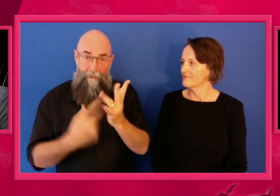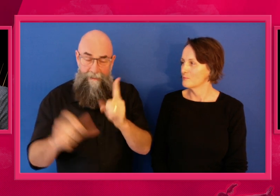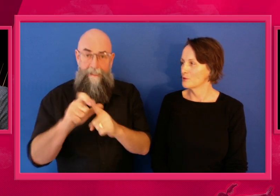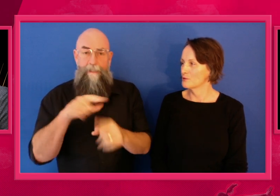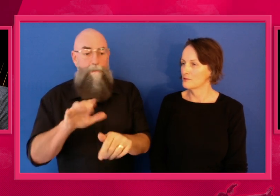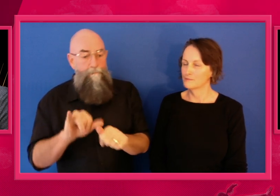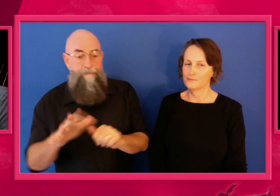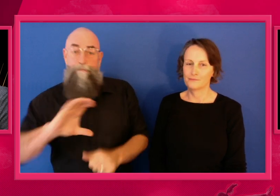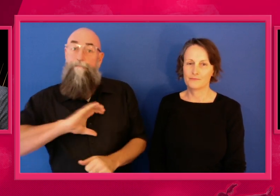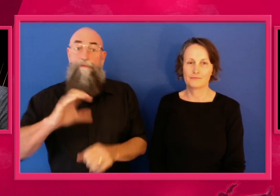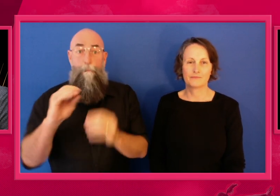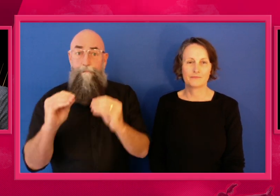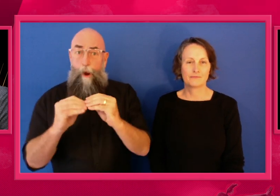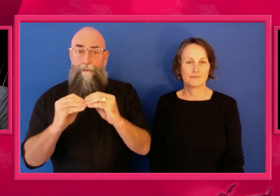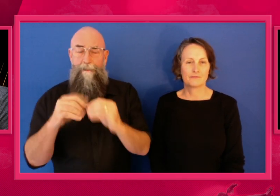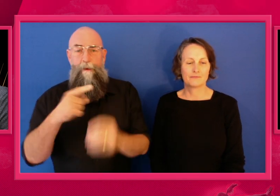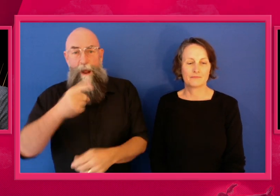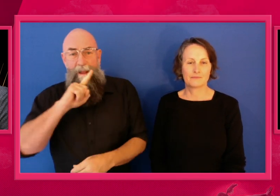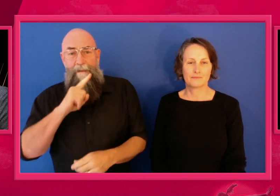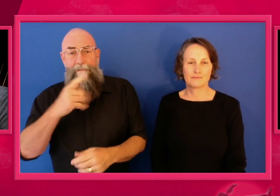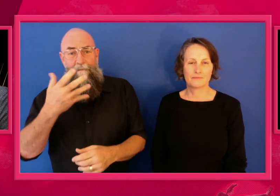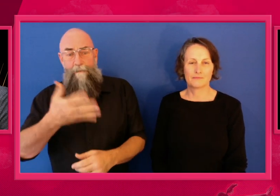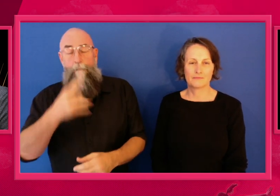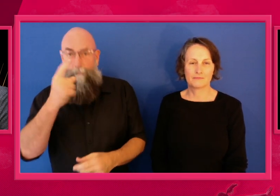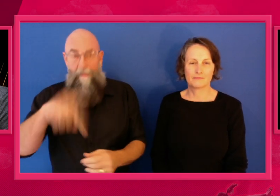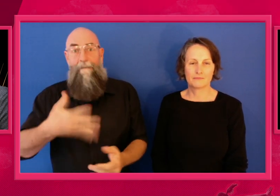Georgie Tunny: He is an absolute freak on the track, isn't he? He's so good.